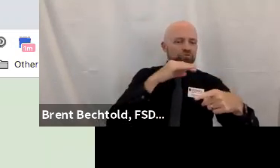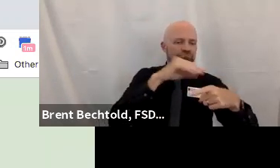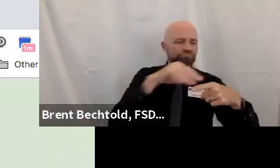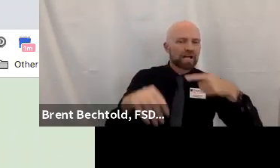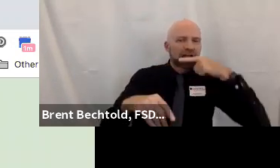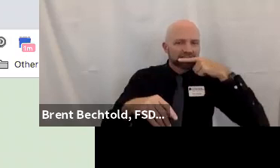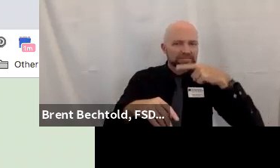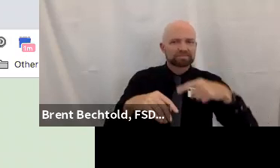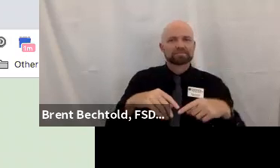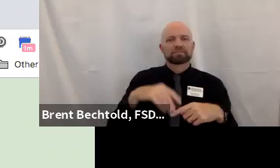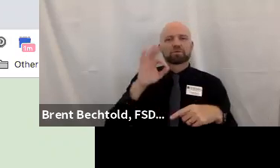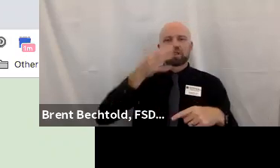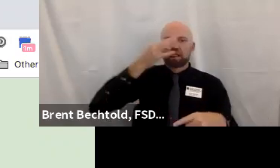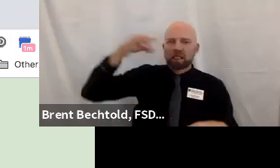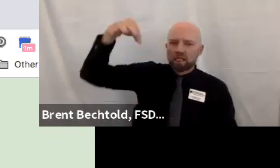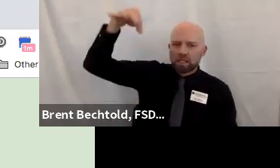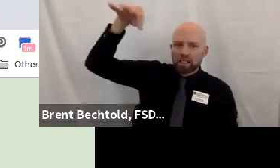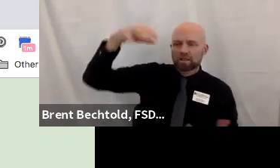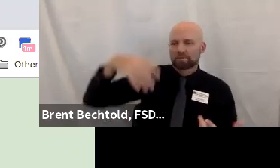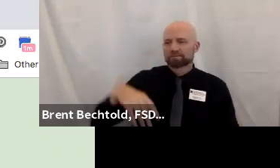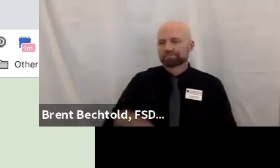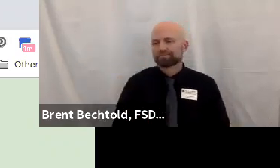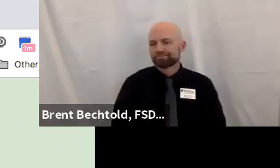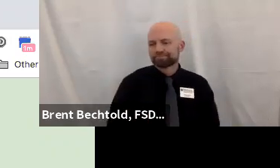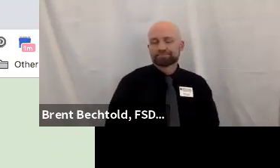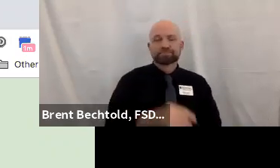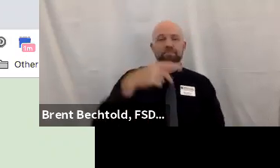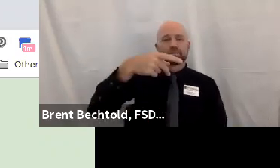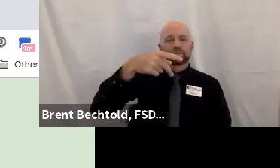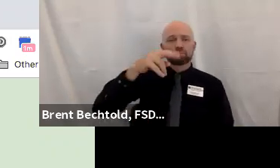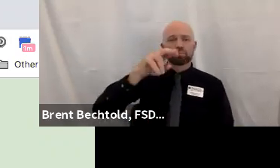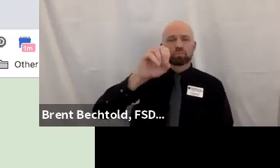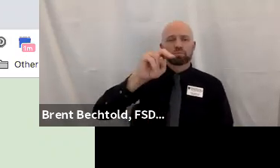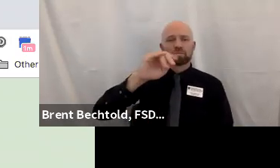of the worms and to show how the dirt was sprinkled on the worm and that kind of thing.